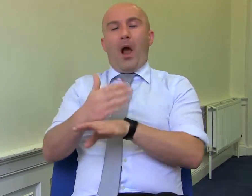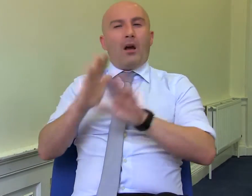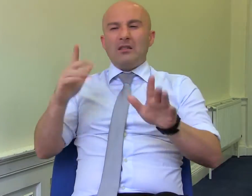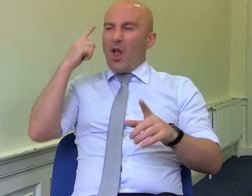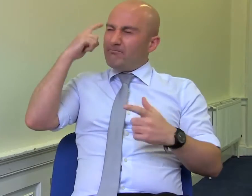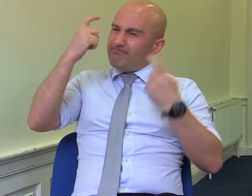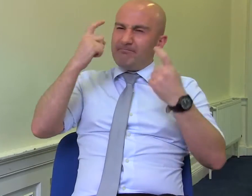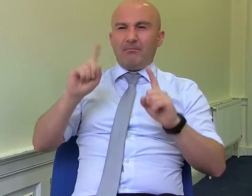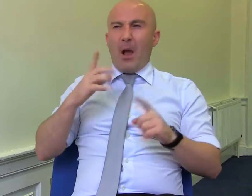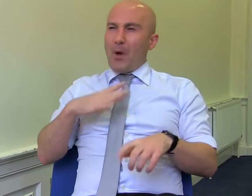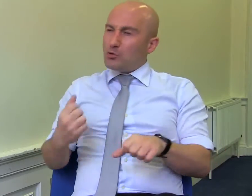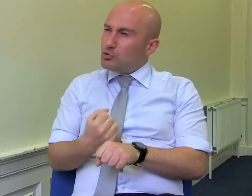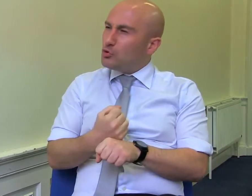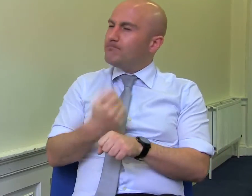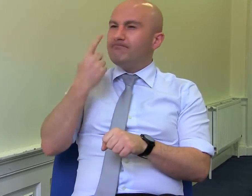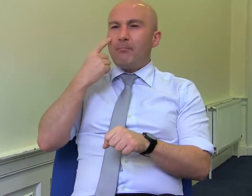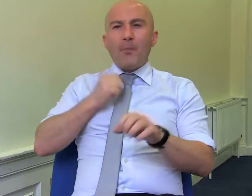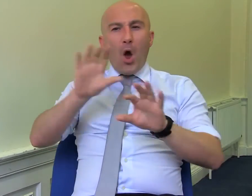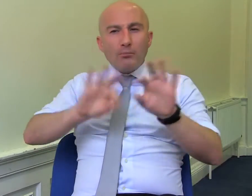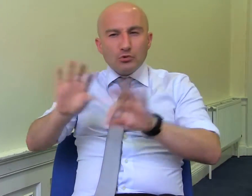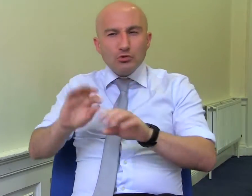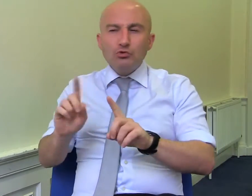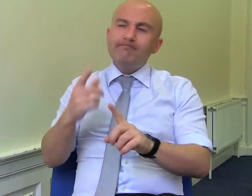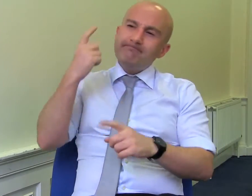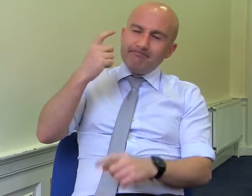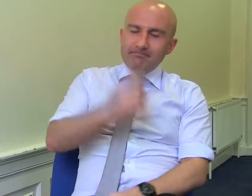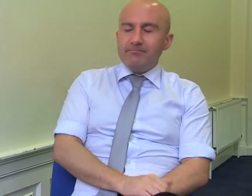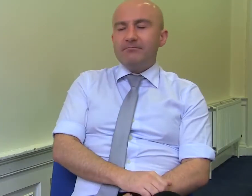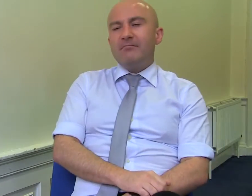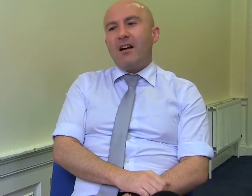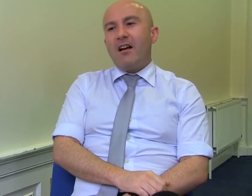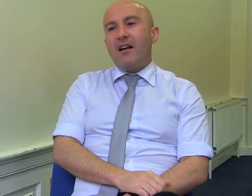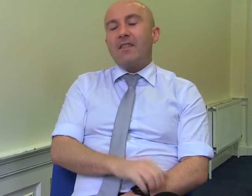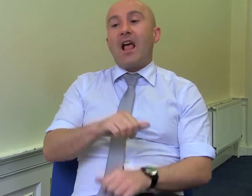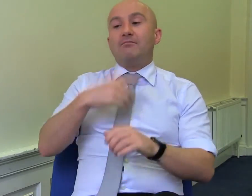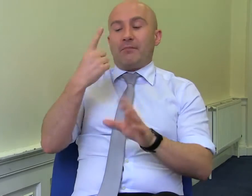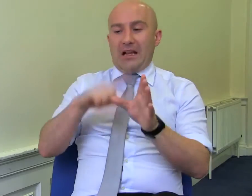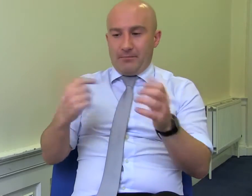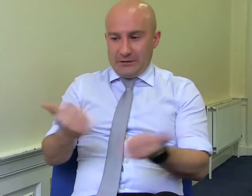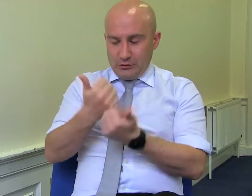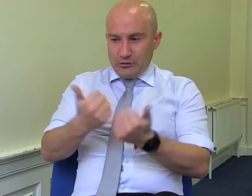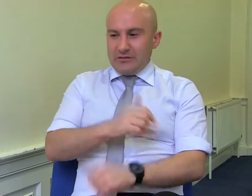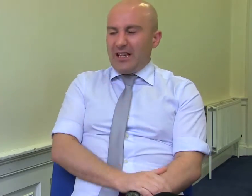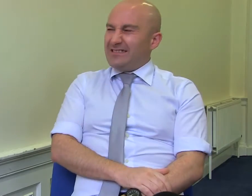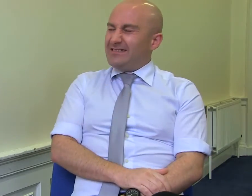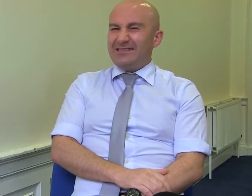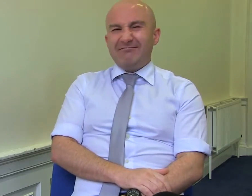just kind of thinking about what I wanted to do and thinking of what my options were. And at the end of that year